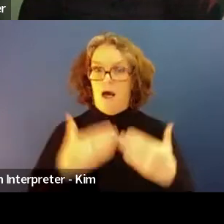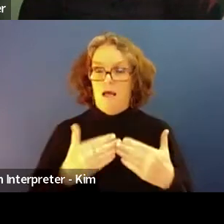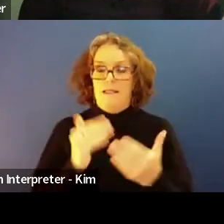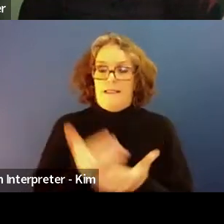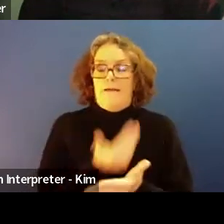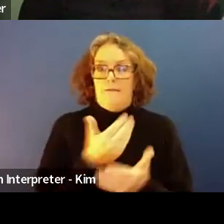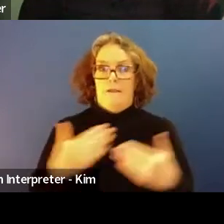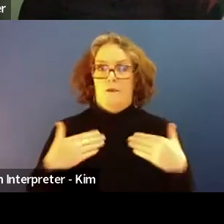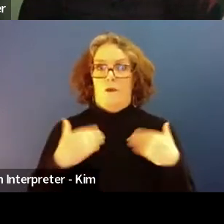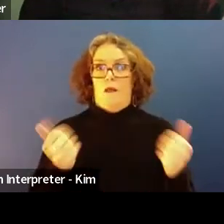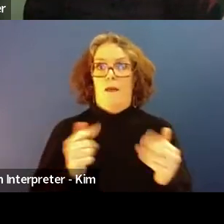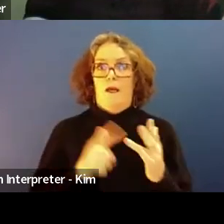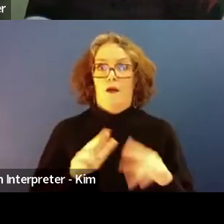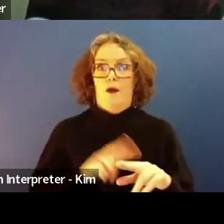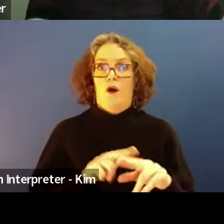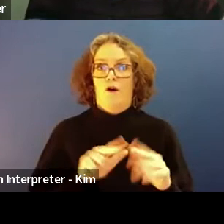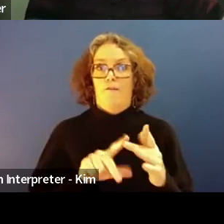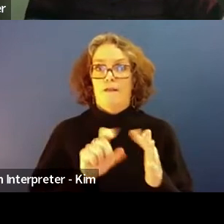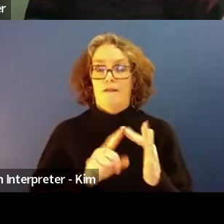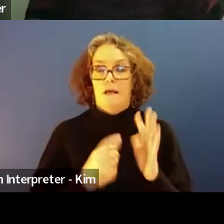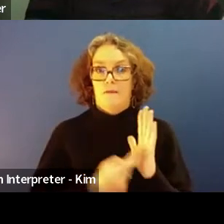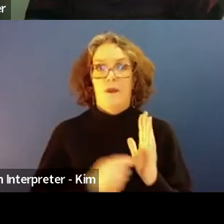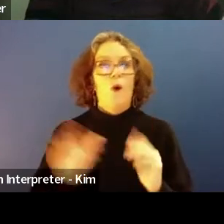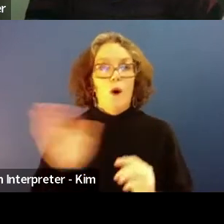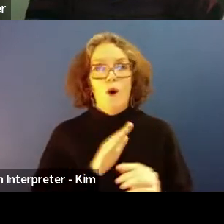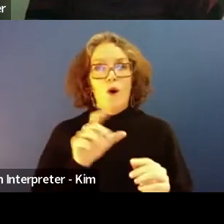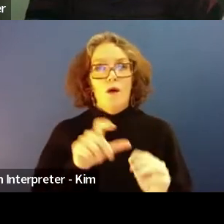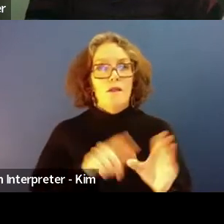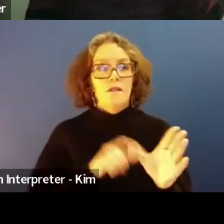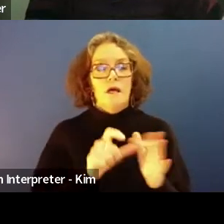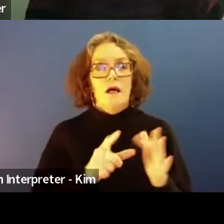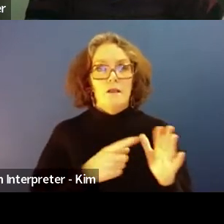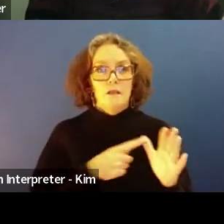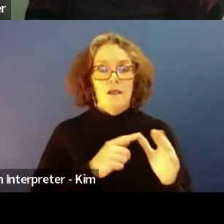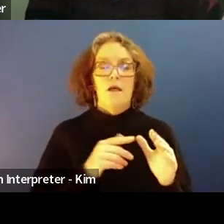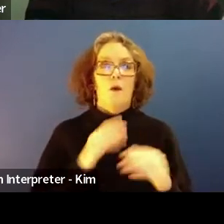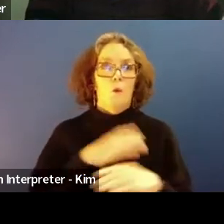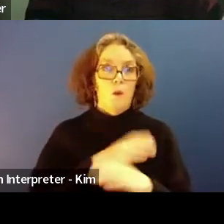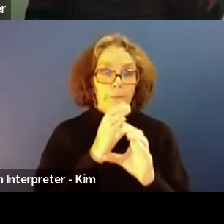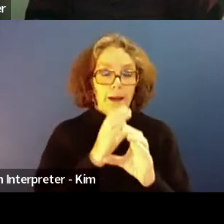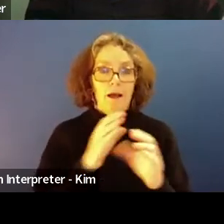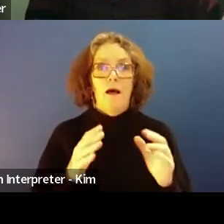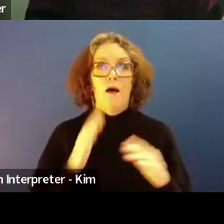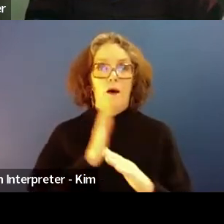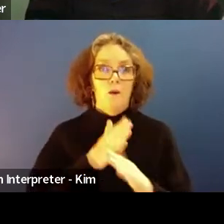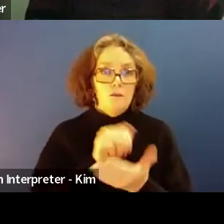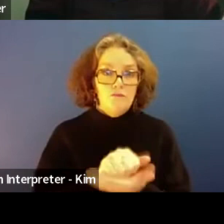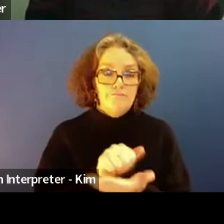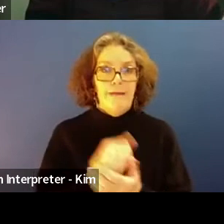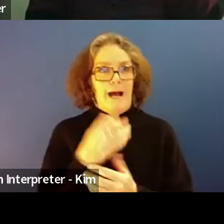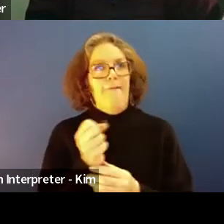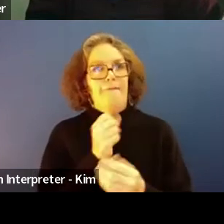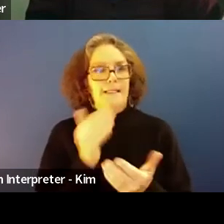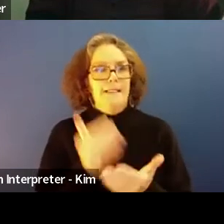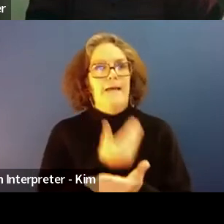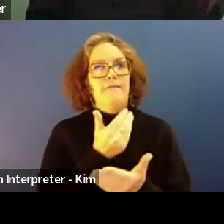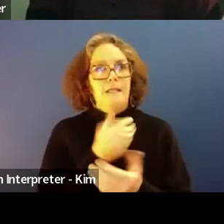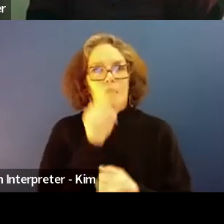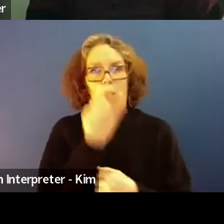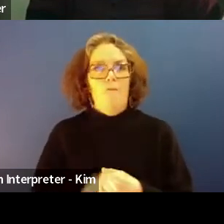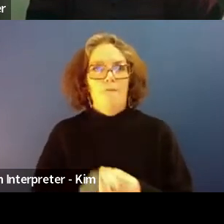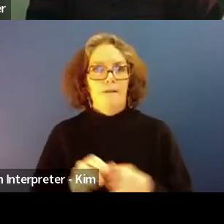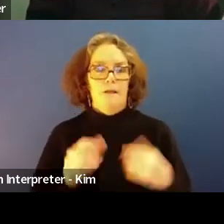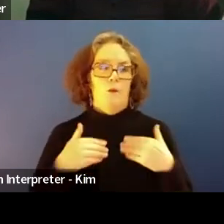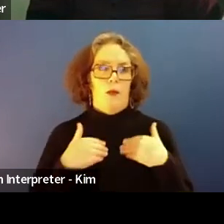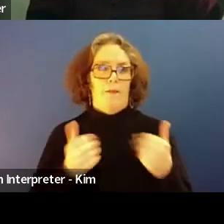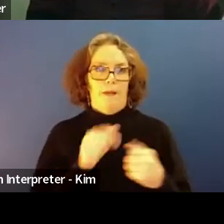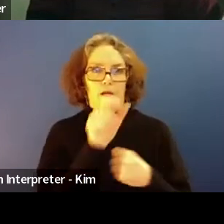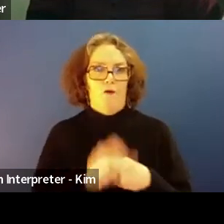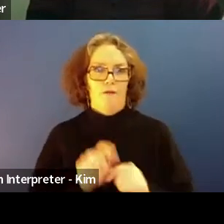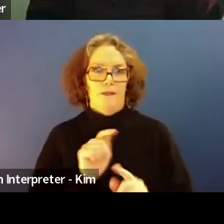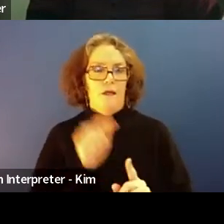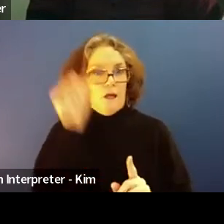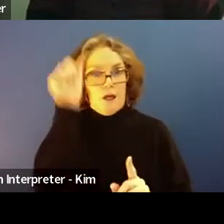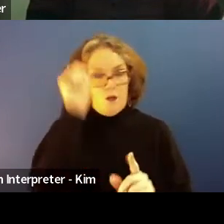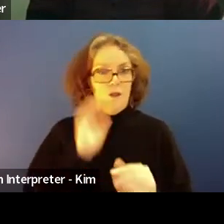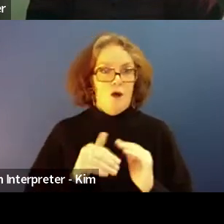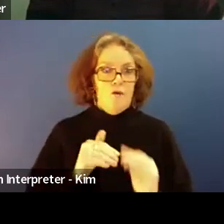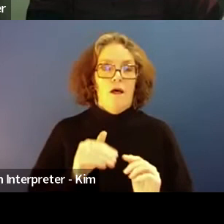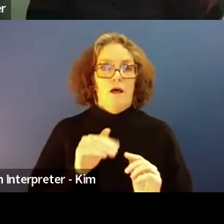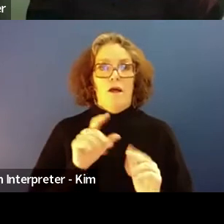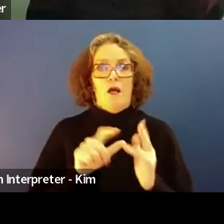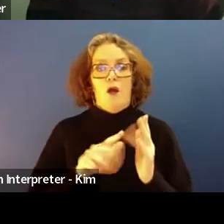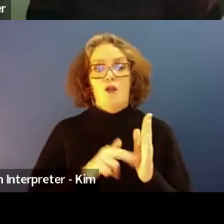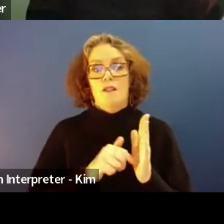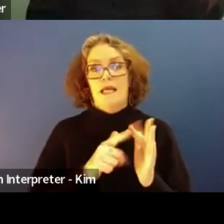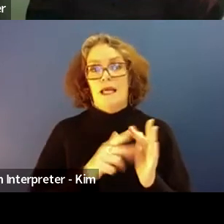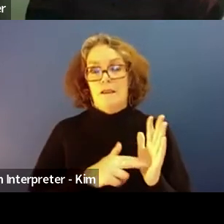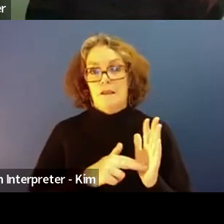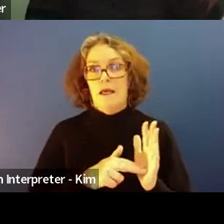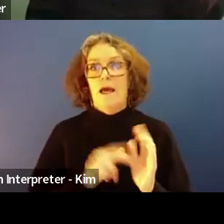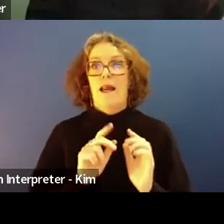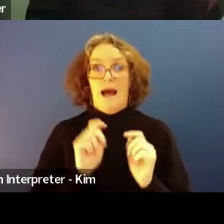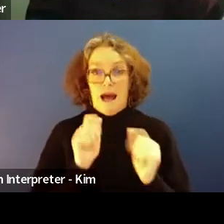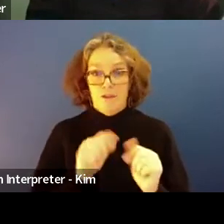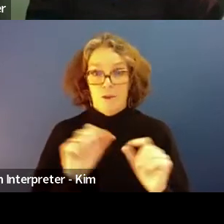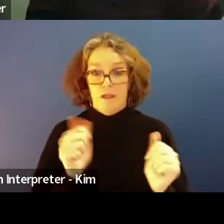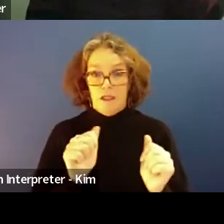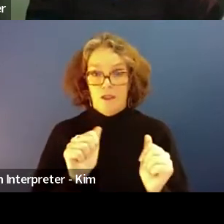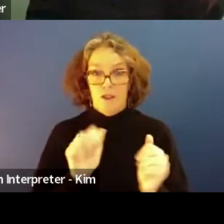So it's pretty standard practice in all ciders webinars and workshops that we have a safety mobbing officer who's aware of the content and he's contactable for an hour after the session but also throughout the week.